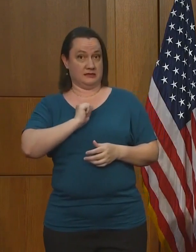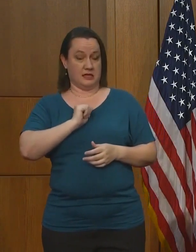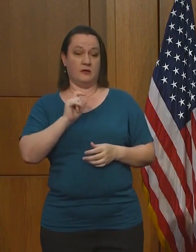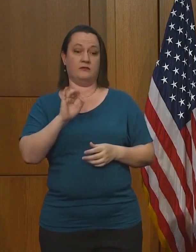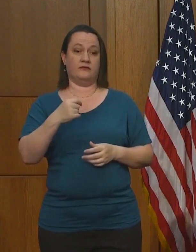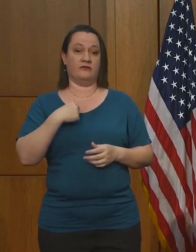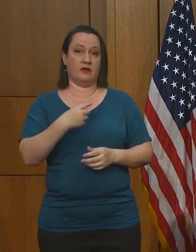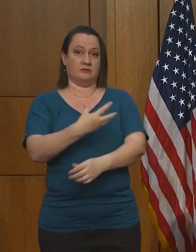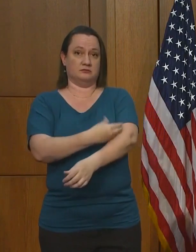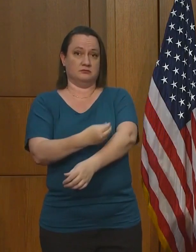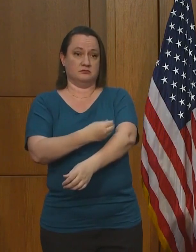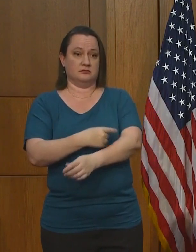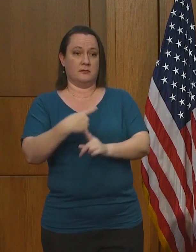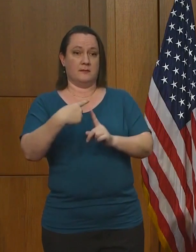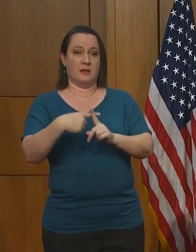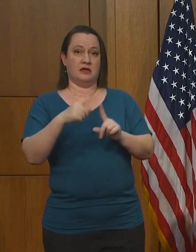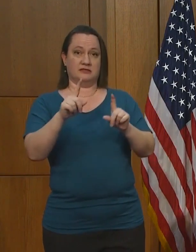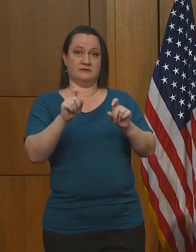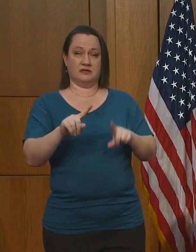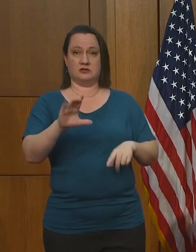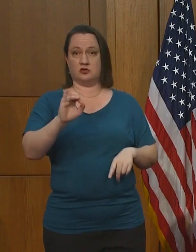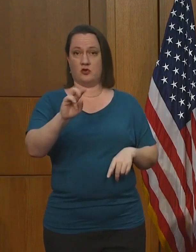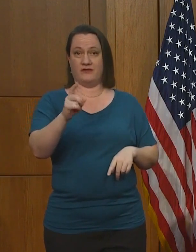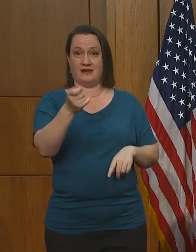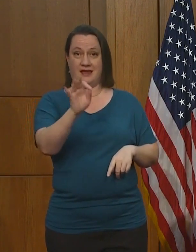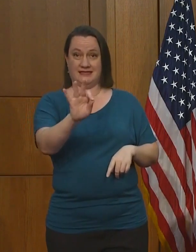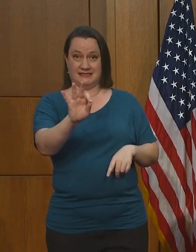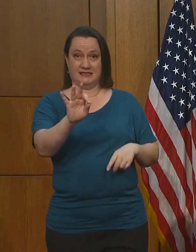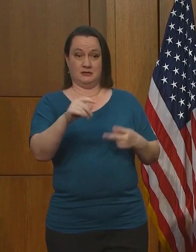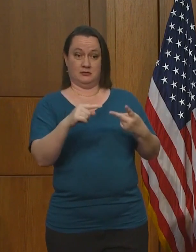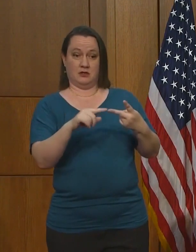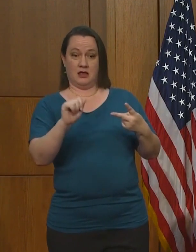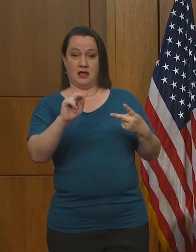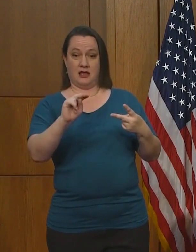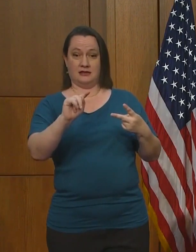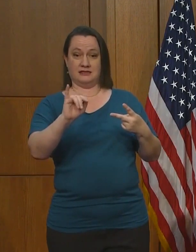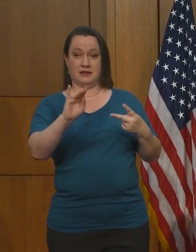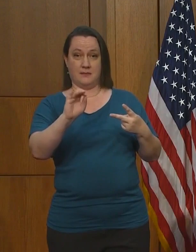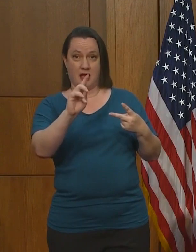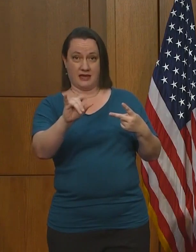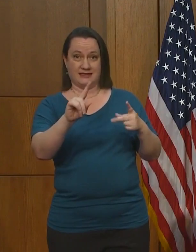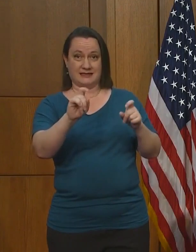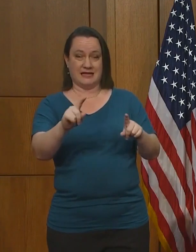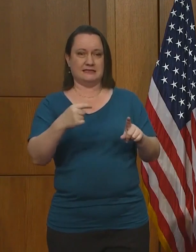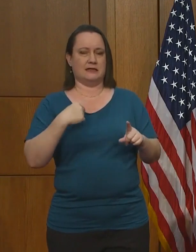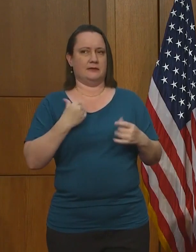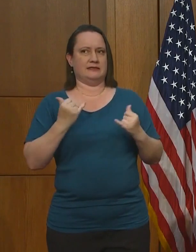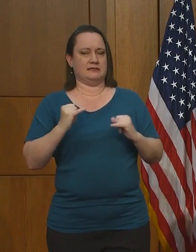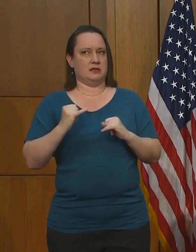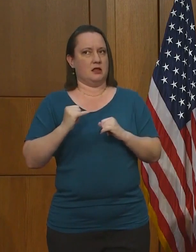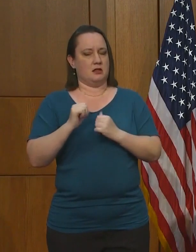AND I WOULD DO THIS MYSELF I HAD A POSITIVE- ANTIBODY TESTS